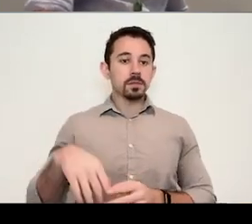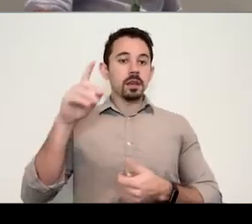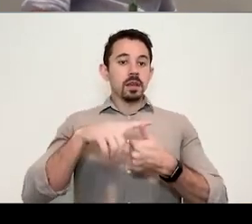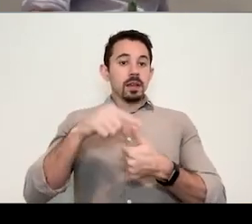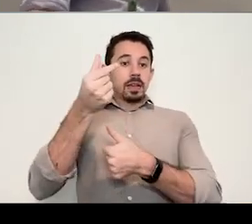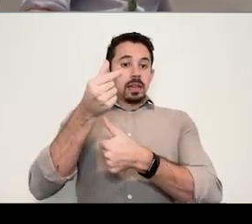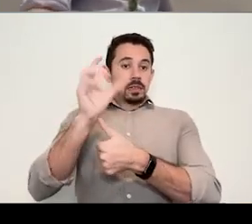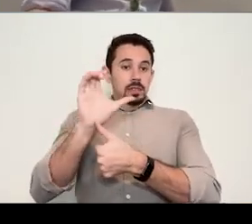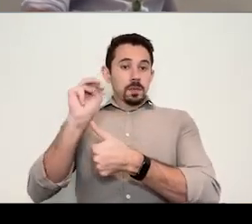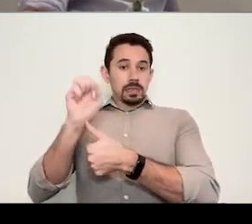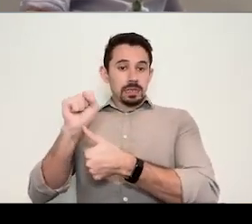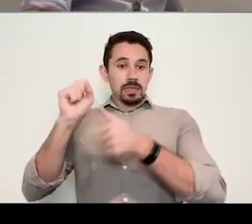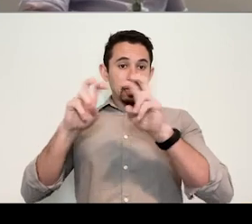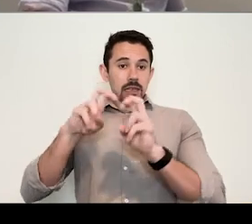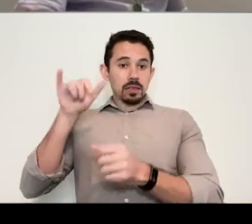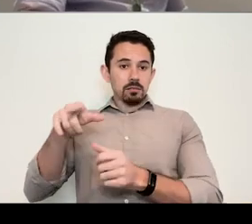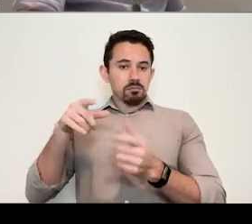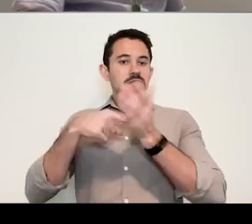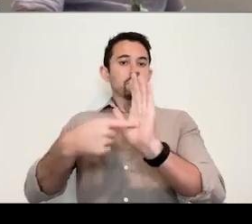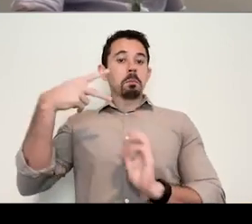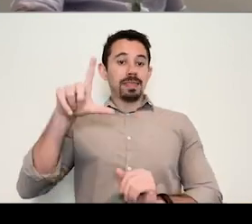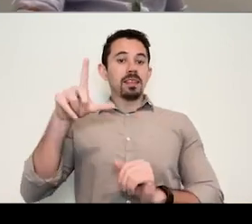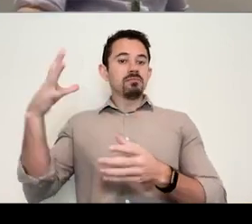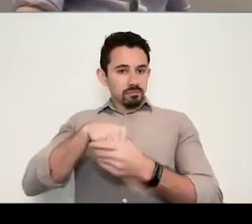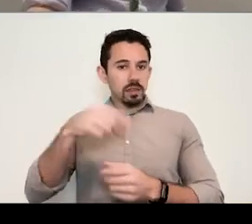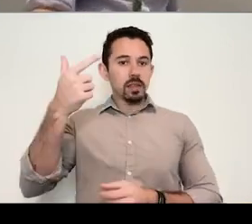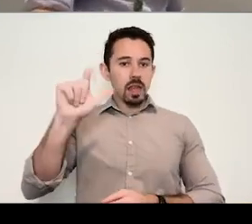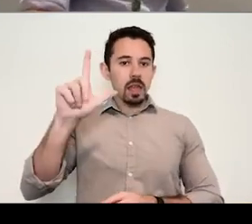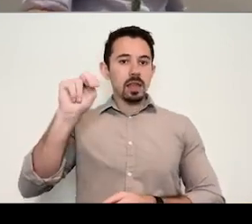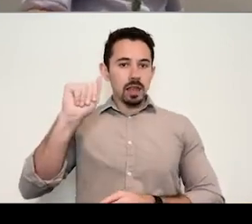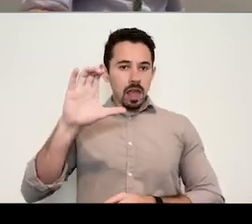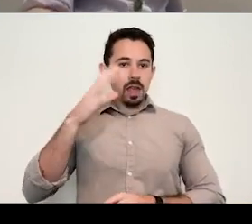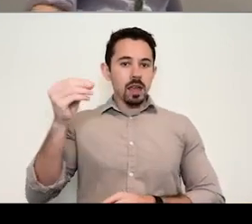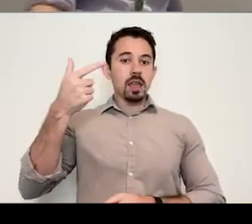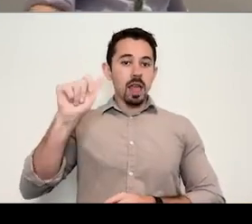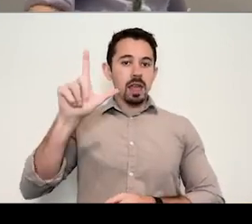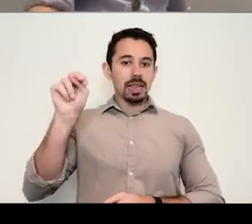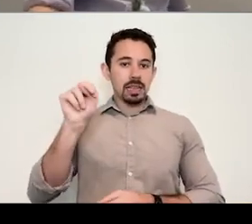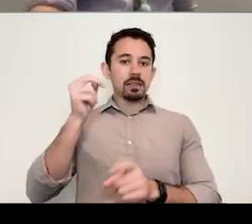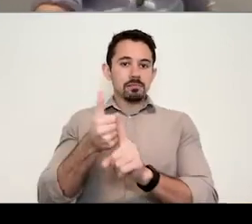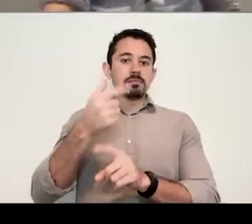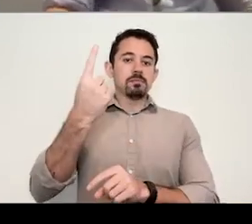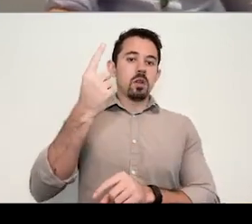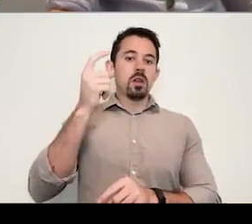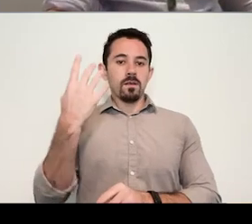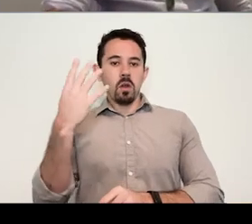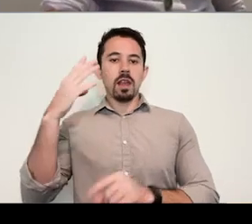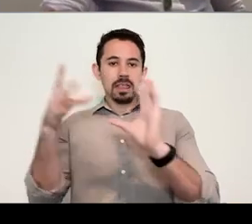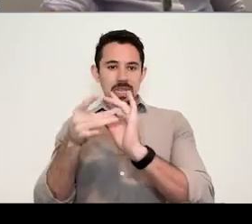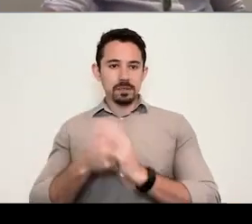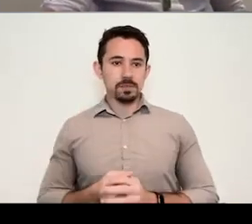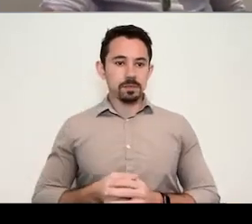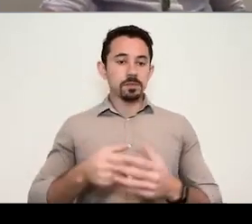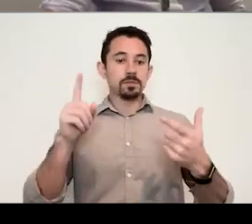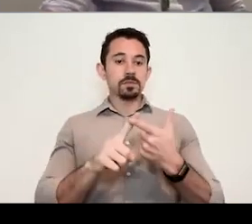1,4- linked. MALDI-TOF and MS/MS indicated that the monosaccharide arrangement of Pel